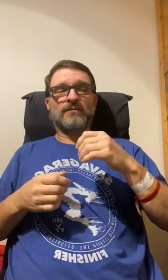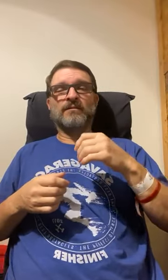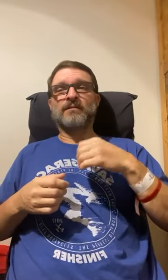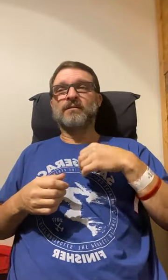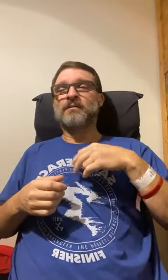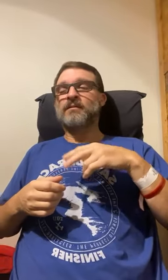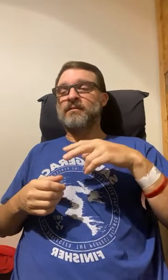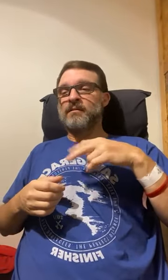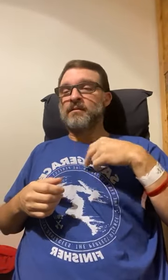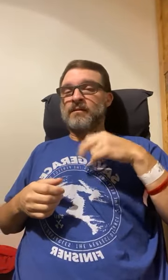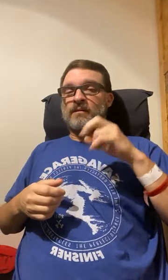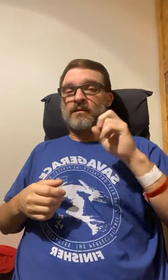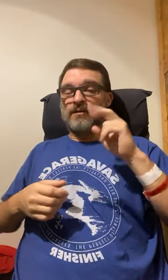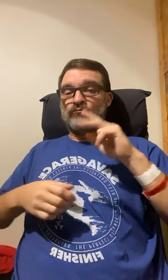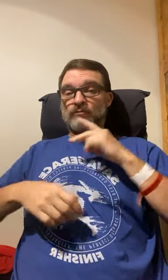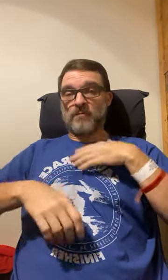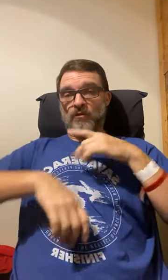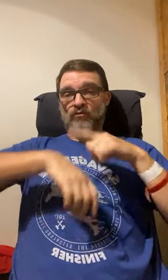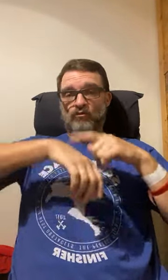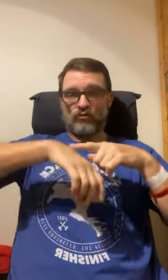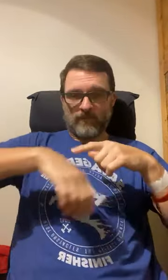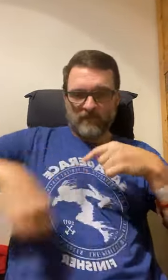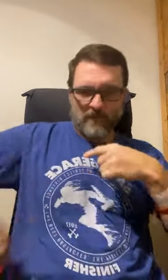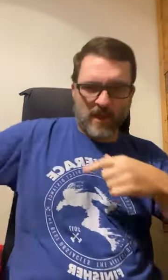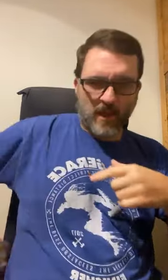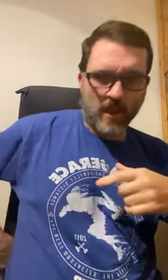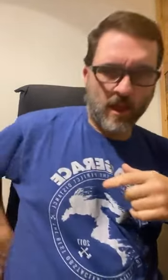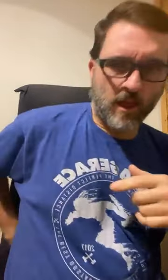and forcing me to go through the pain again.